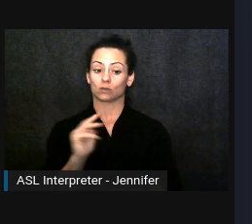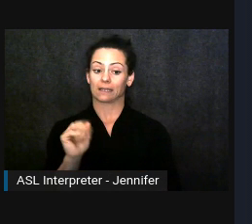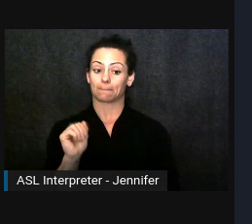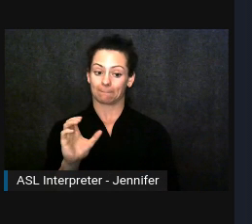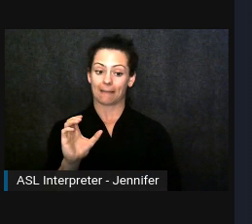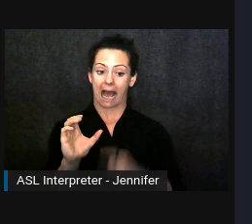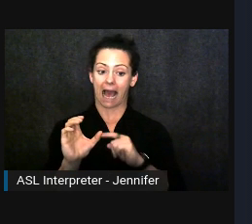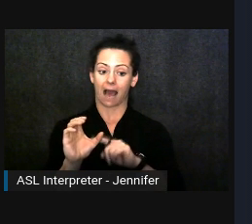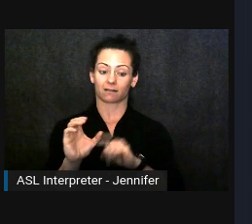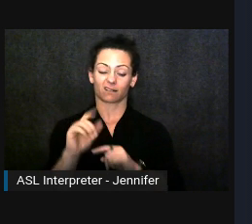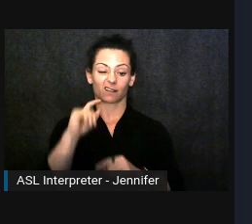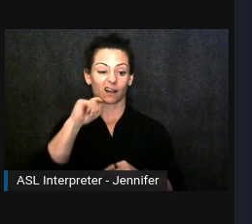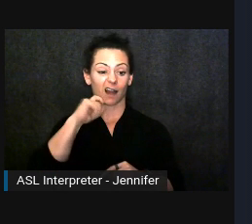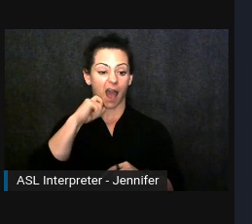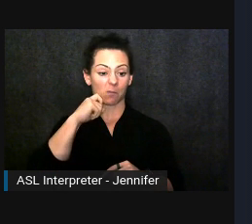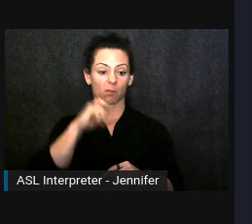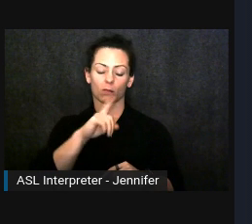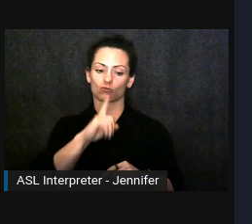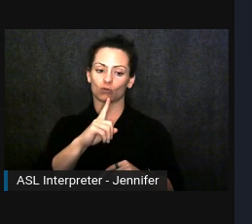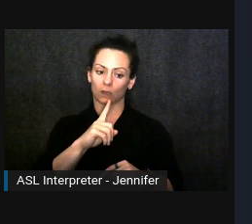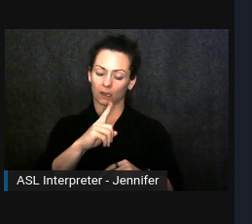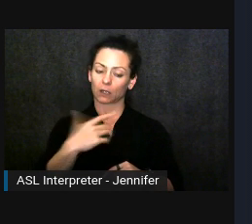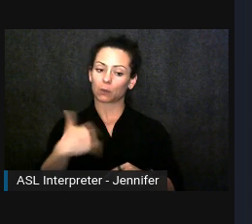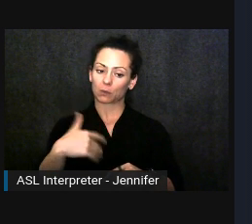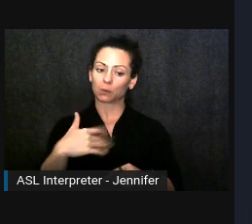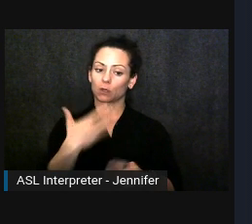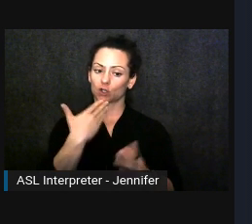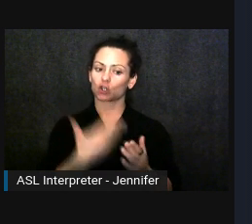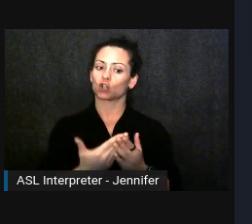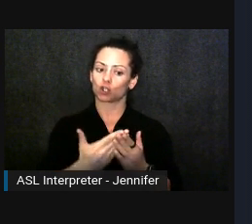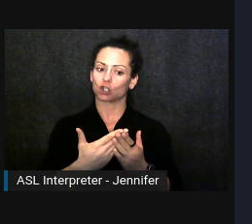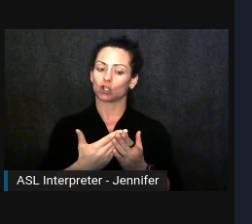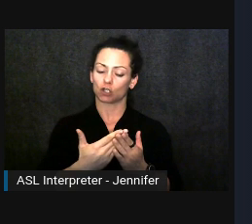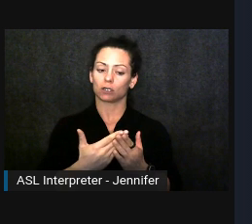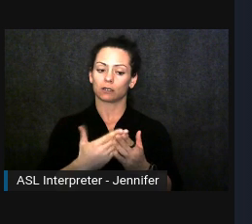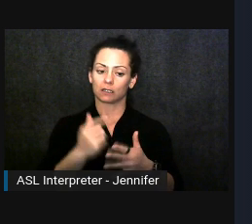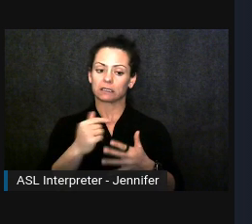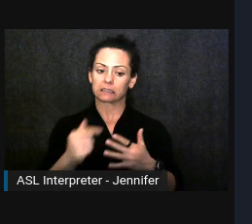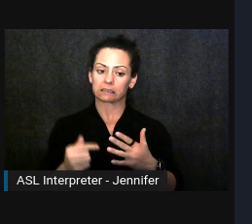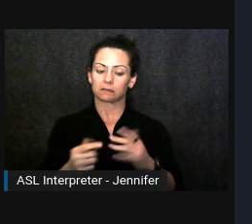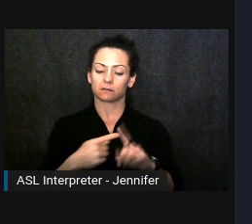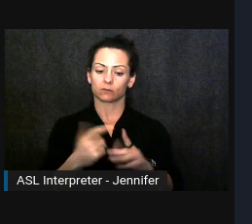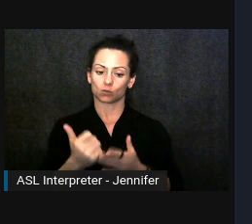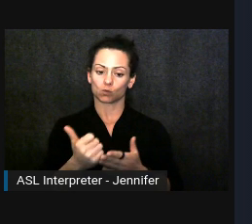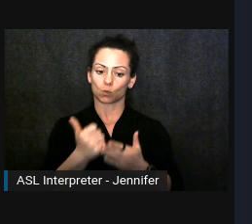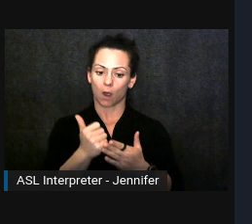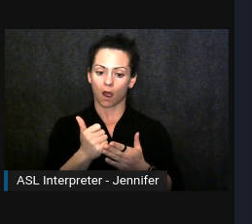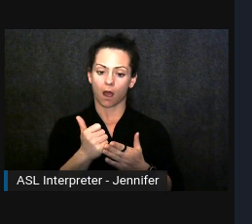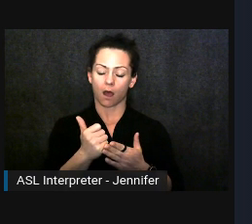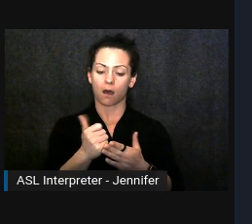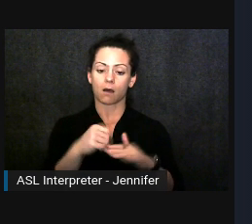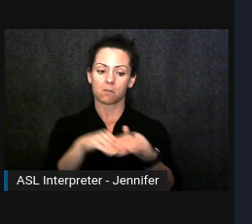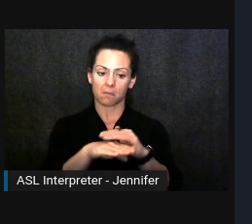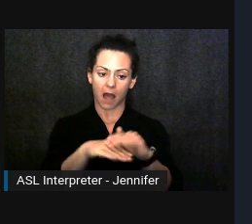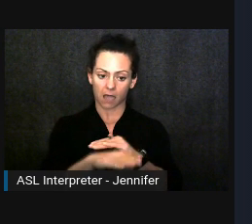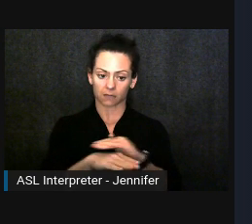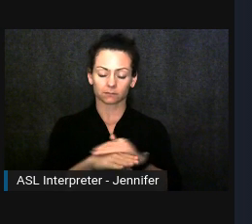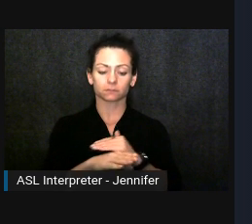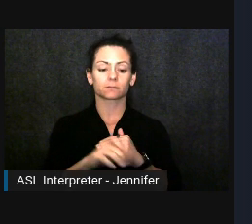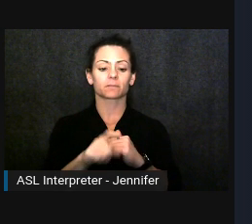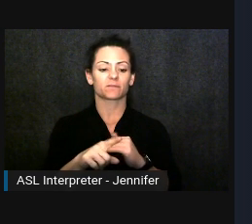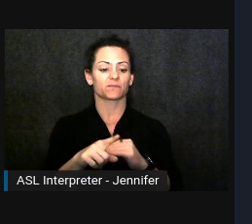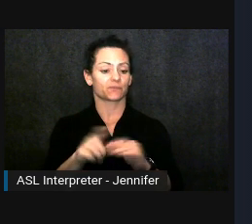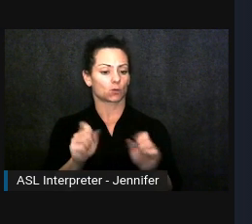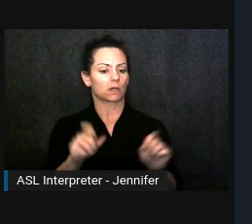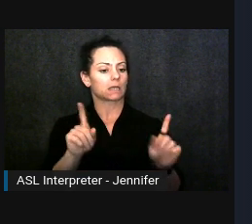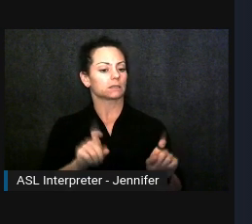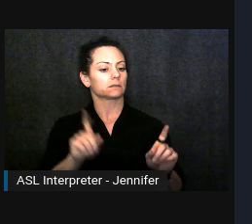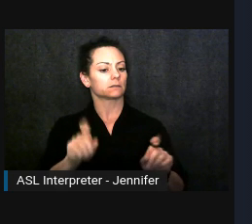where you can actually test various different accessible experiences